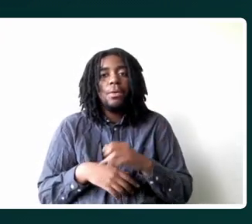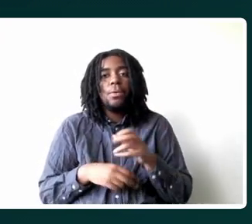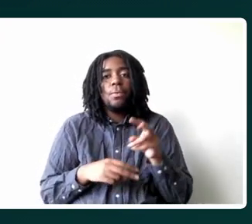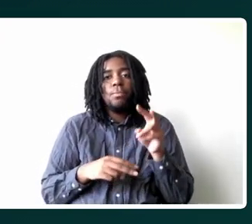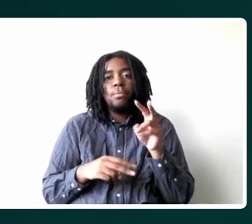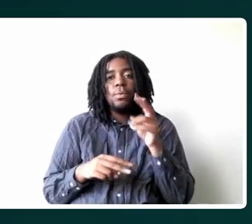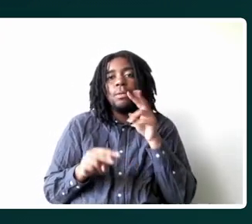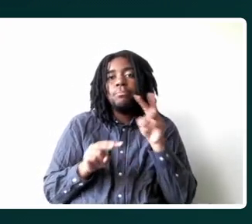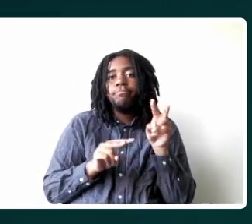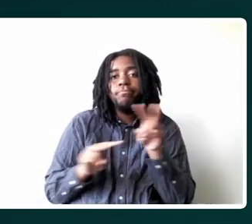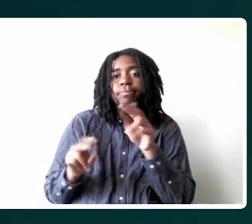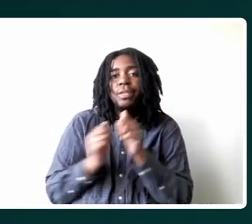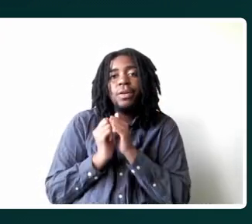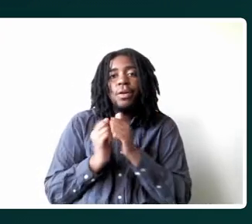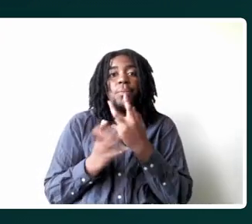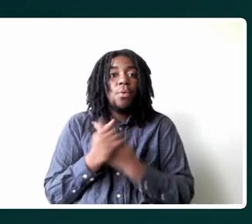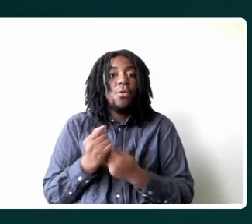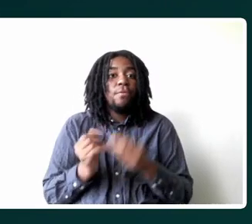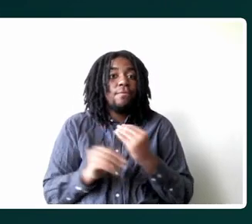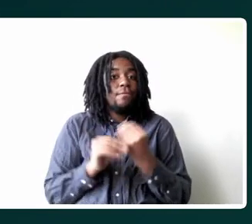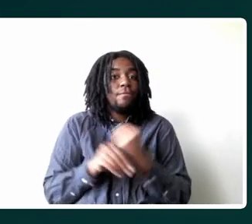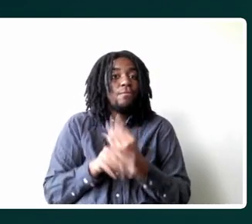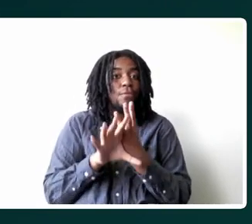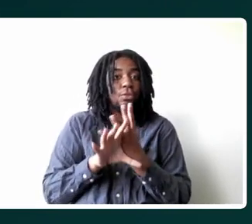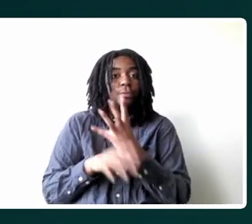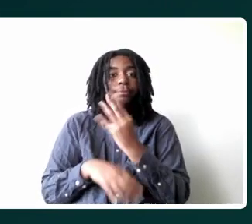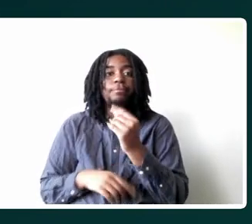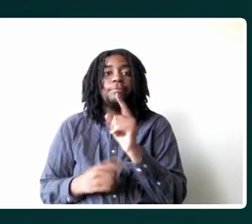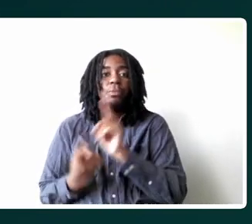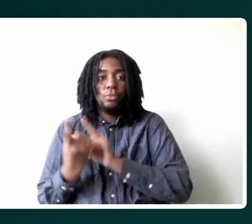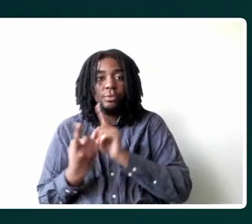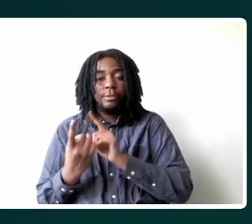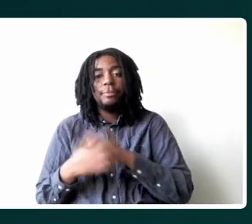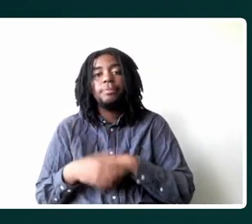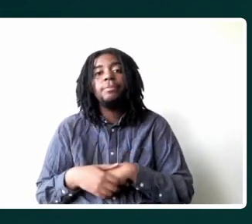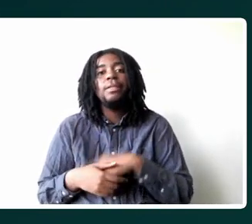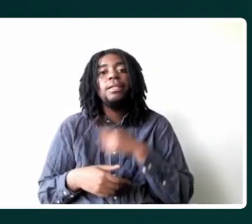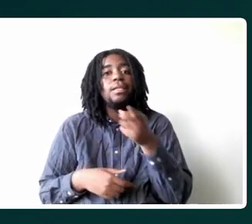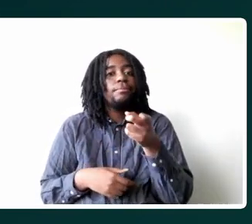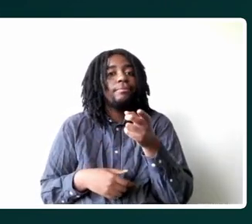and then actually in person. And these are some questions that we asked participants as we were